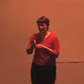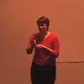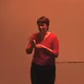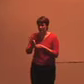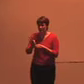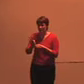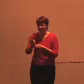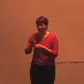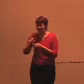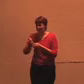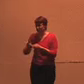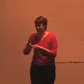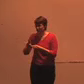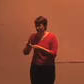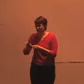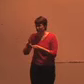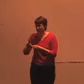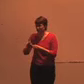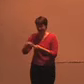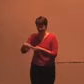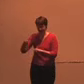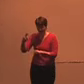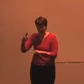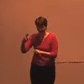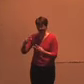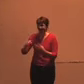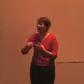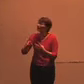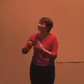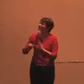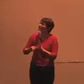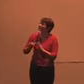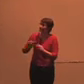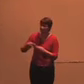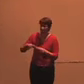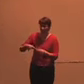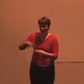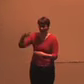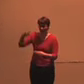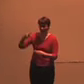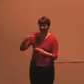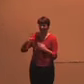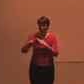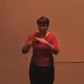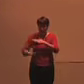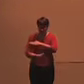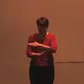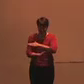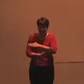And then this is a double-height area, entrance area-- so bridges.